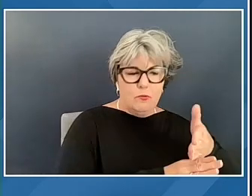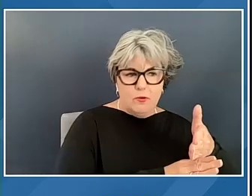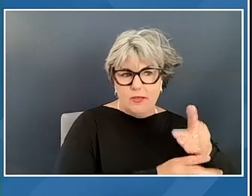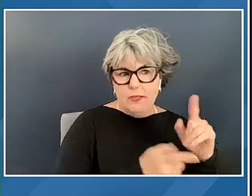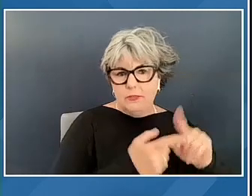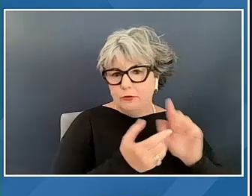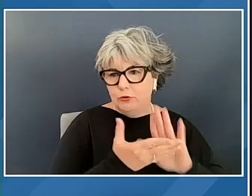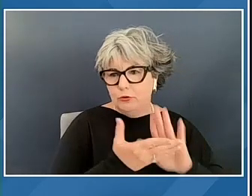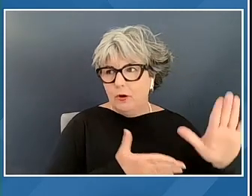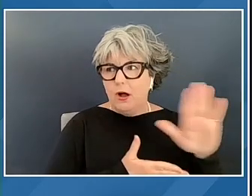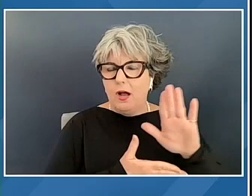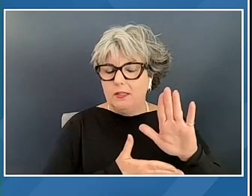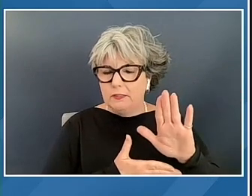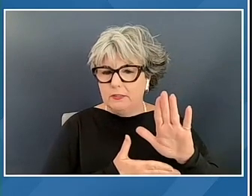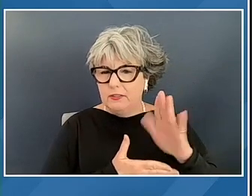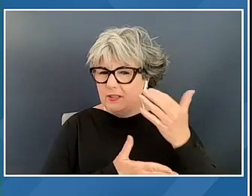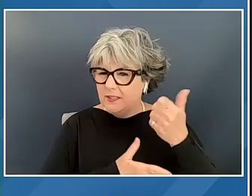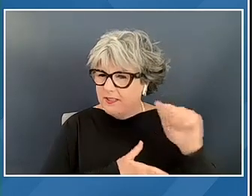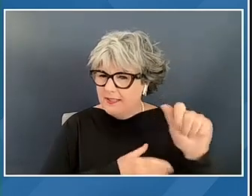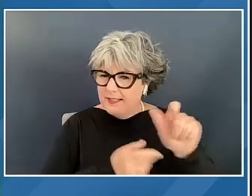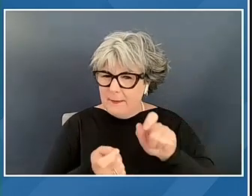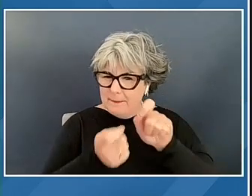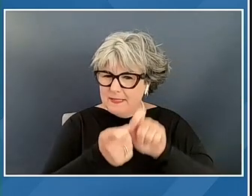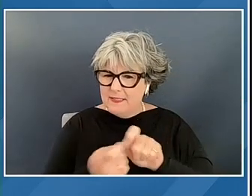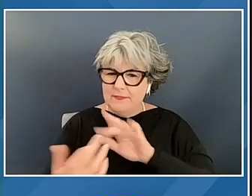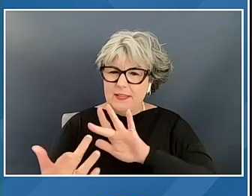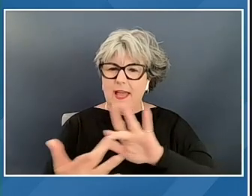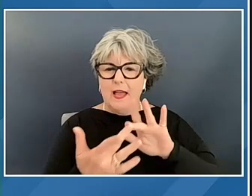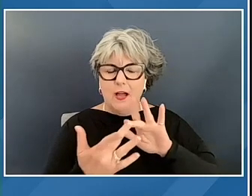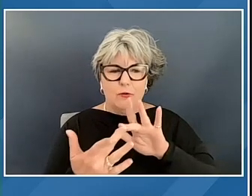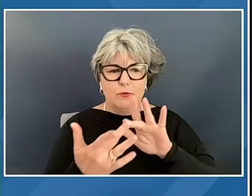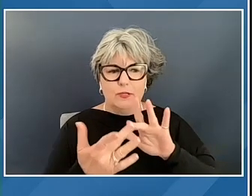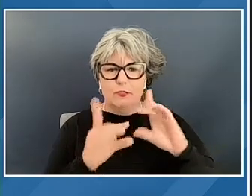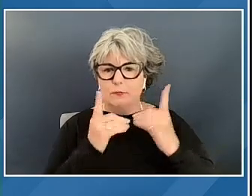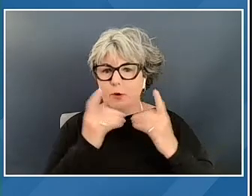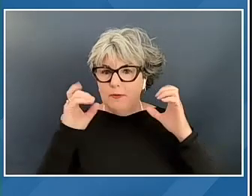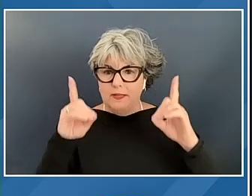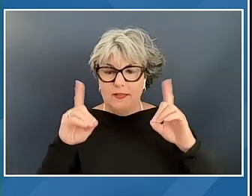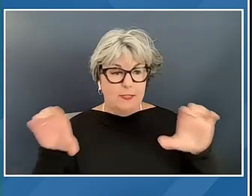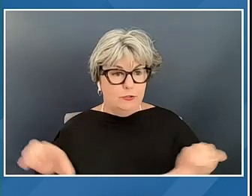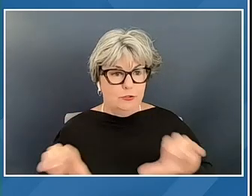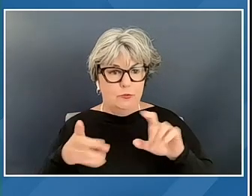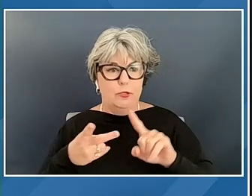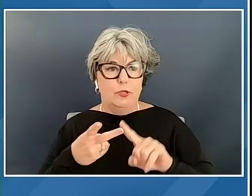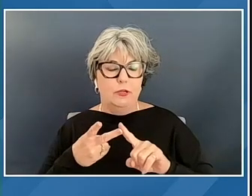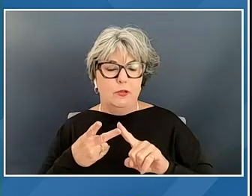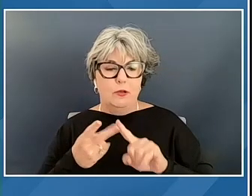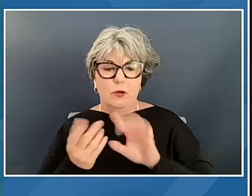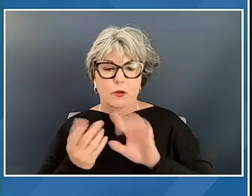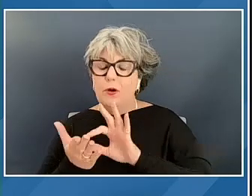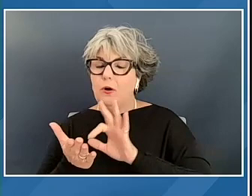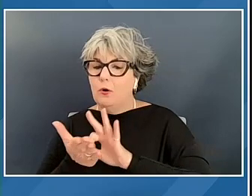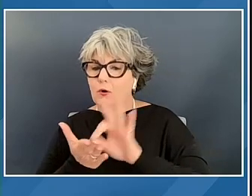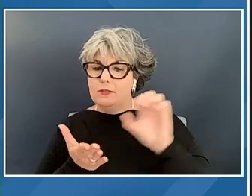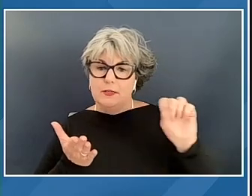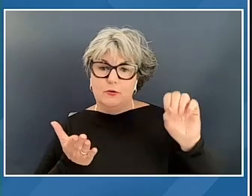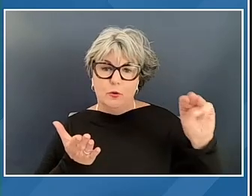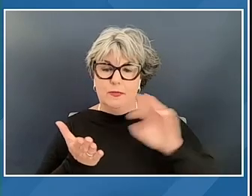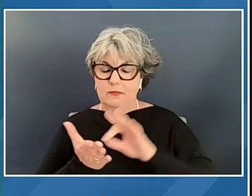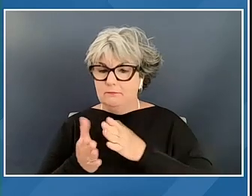Are there specific outreach things that the Department is doing or accounts that deal specifically with student loans?